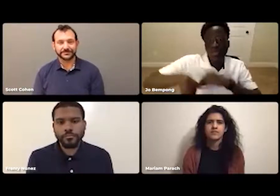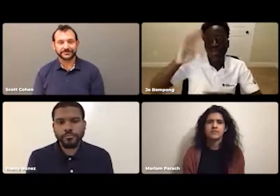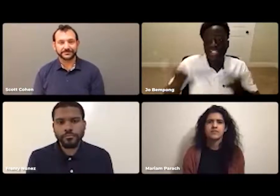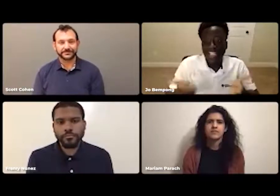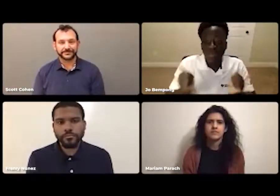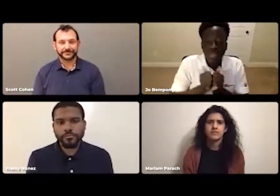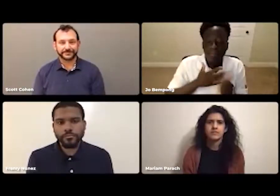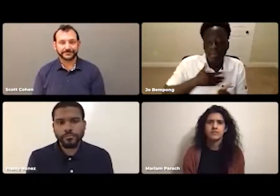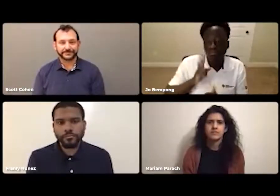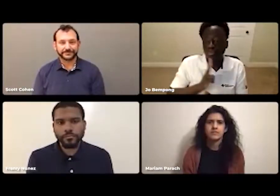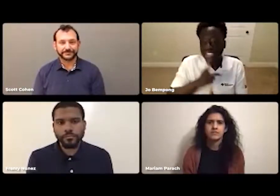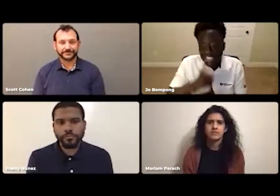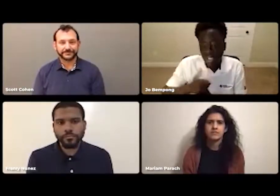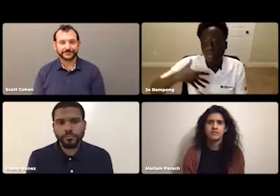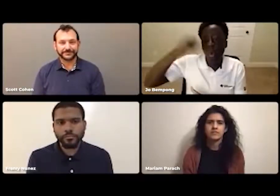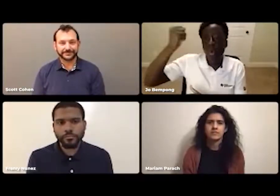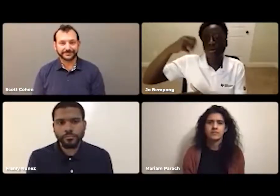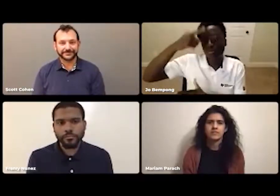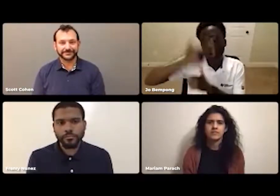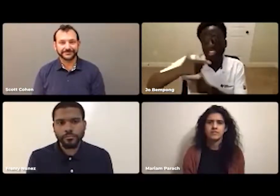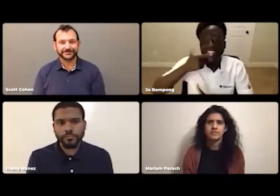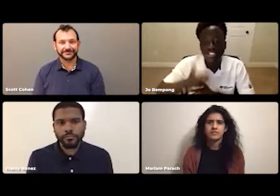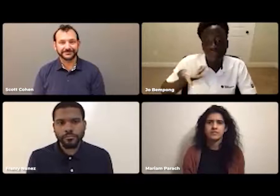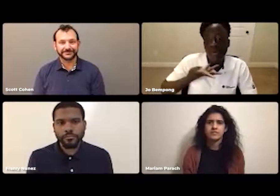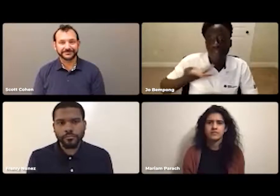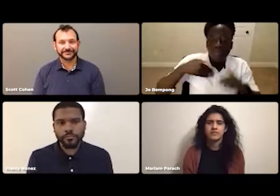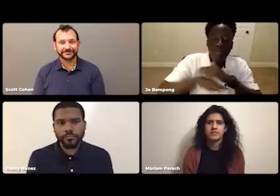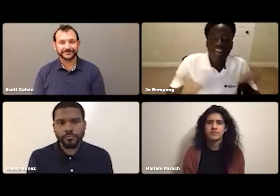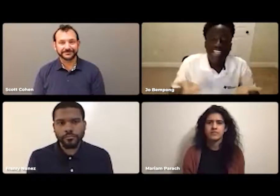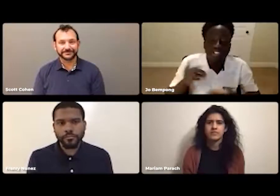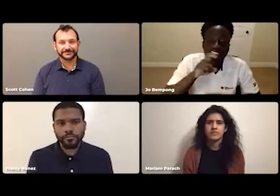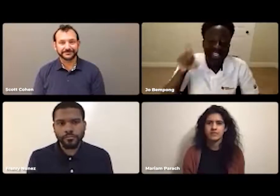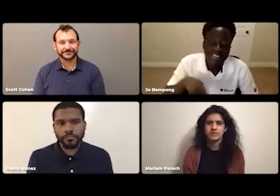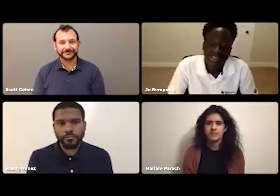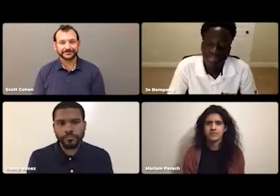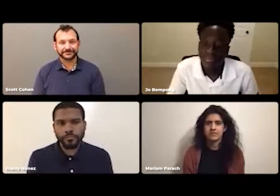Me, along with my twin sister, and my older brother and sister -- all four of us, plus